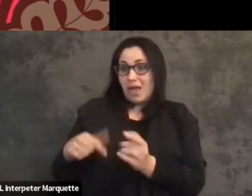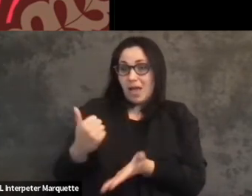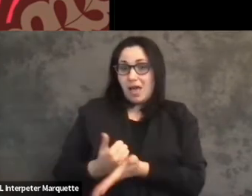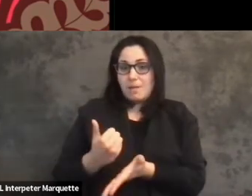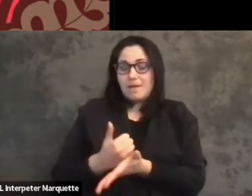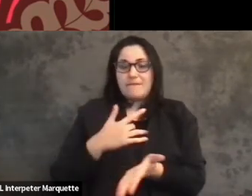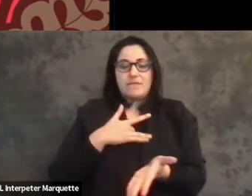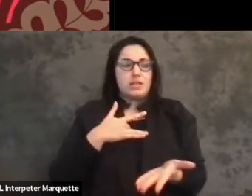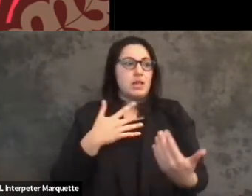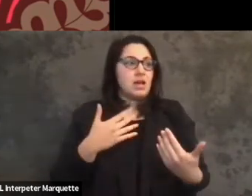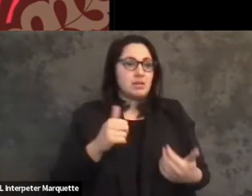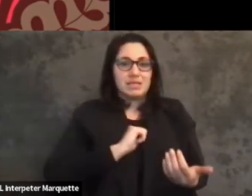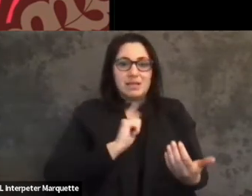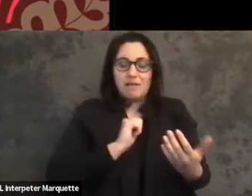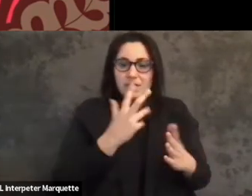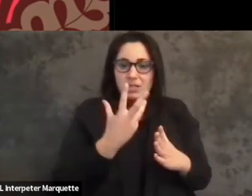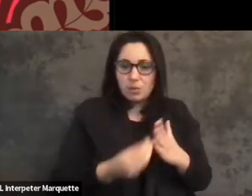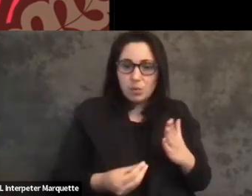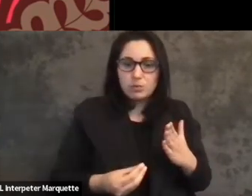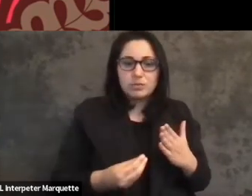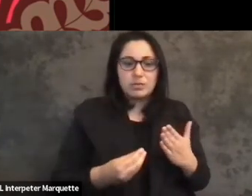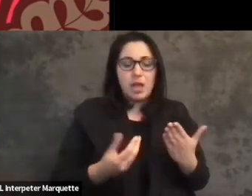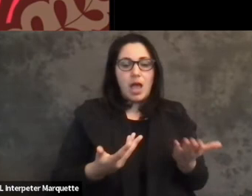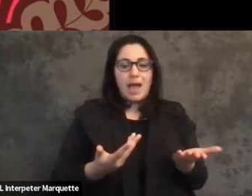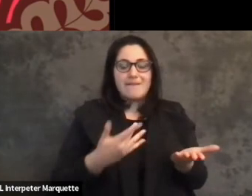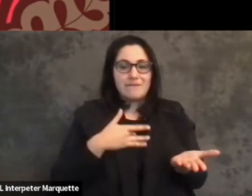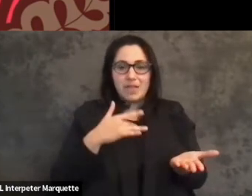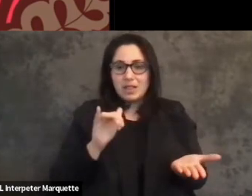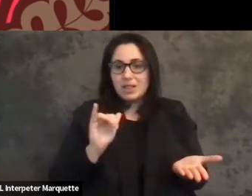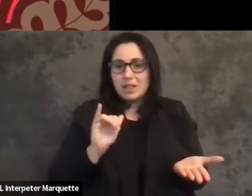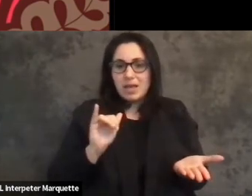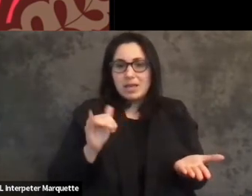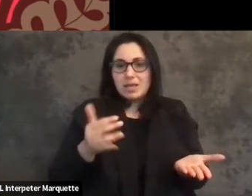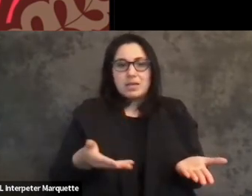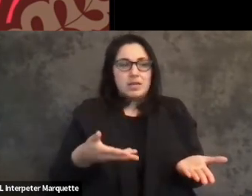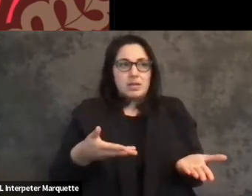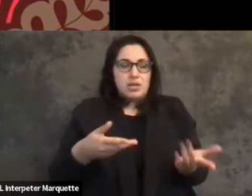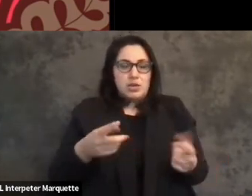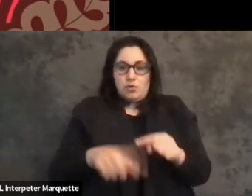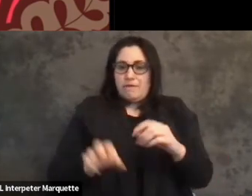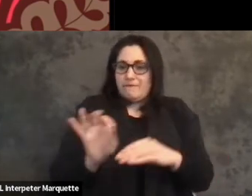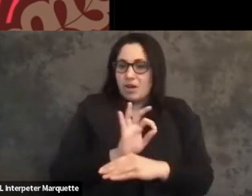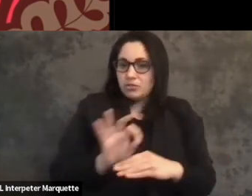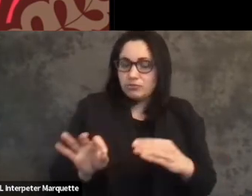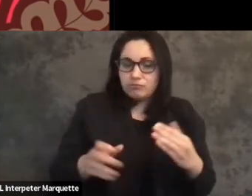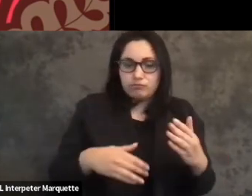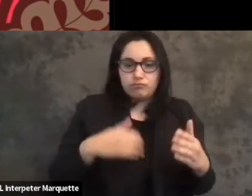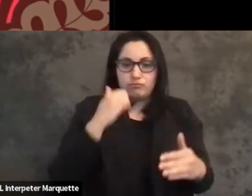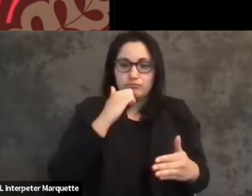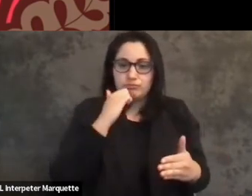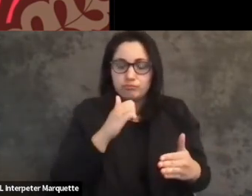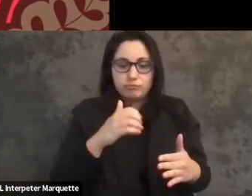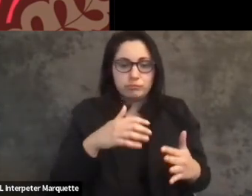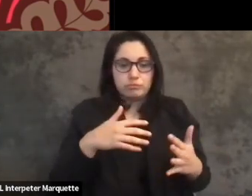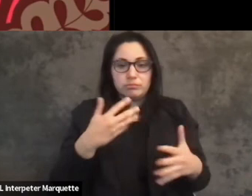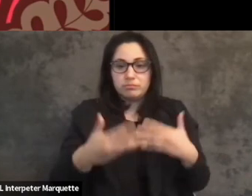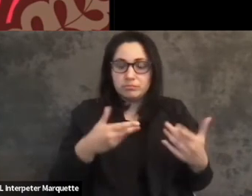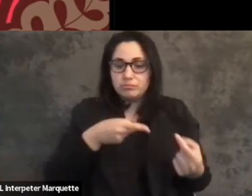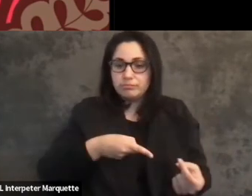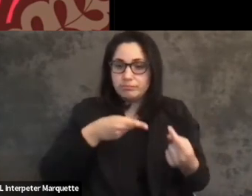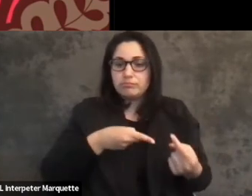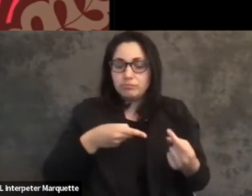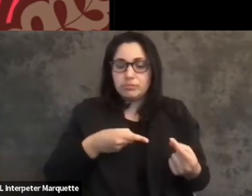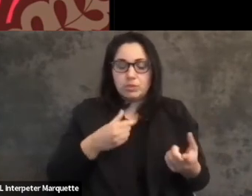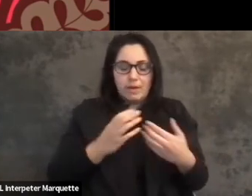country. And I just felt like I was losing myself, I was losing my grip on just being